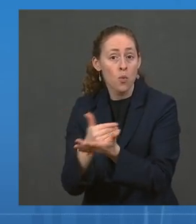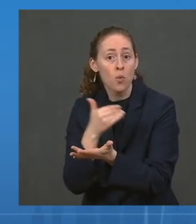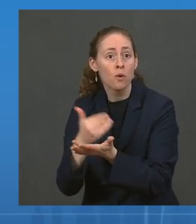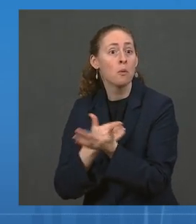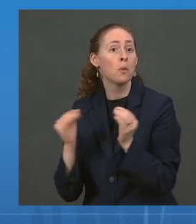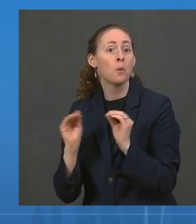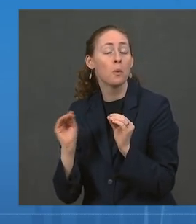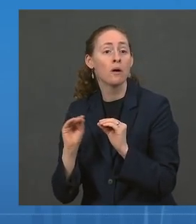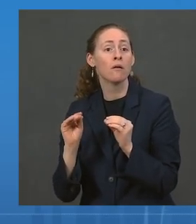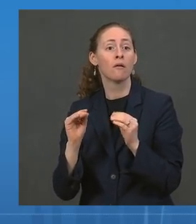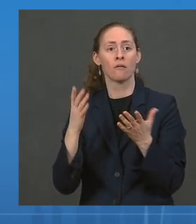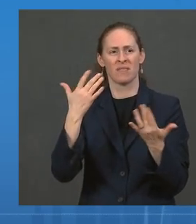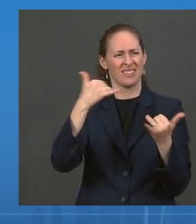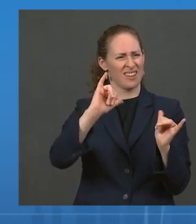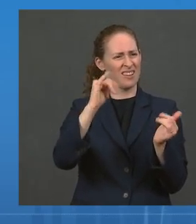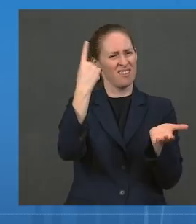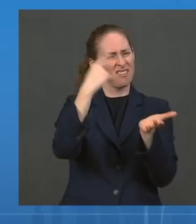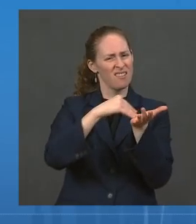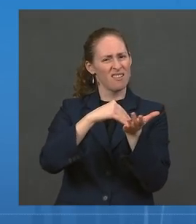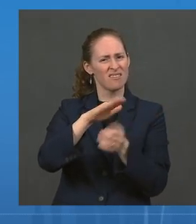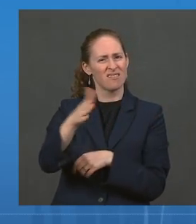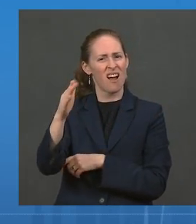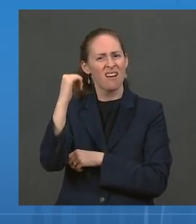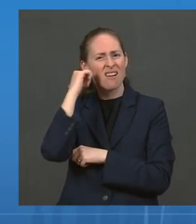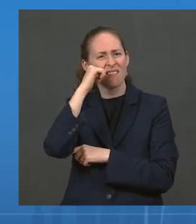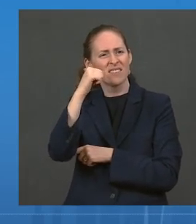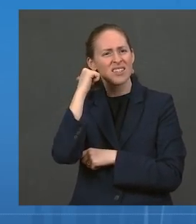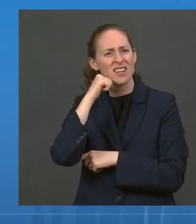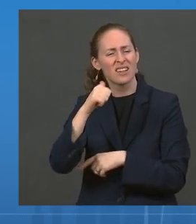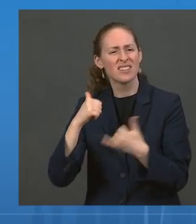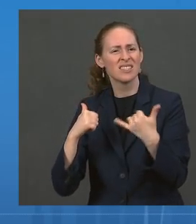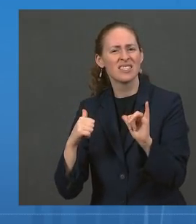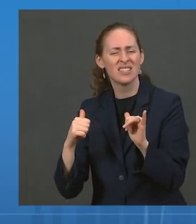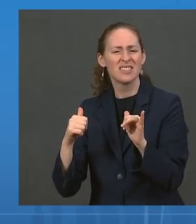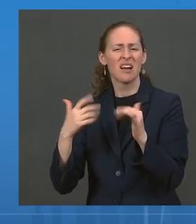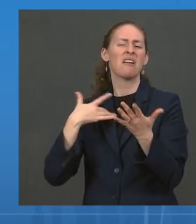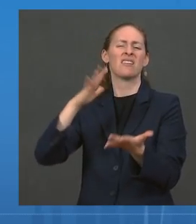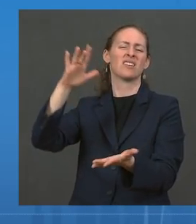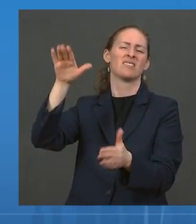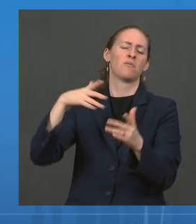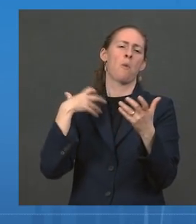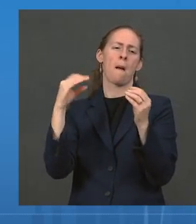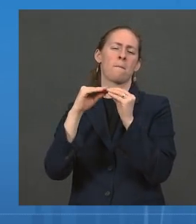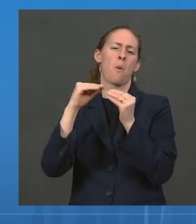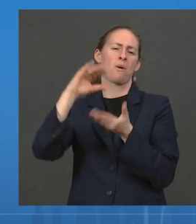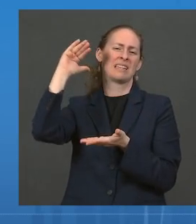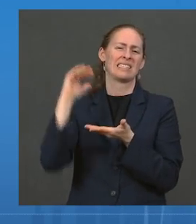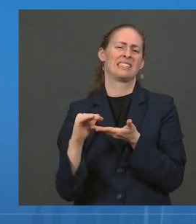and tens of thousands of hospitalizations. So even though there's a wide bracket under control,